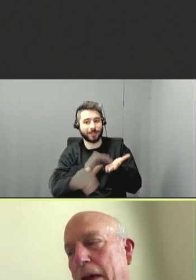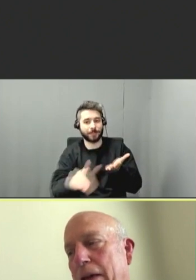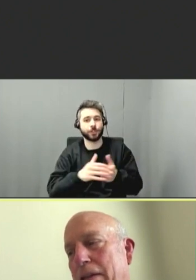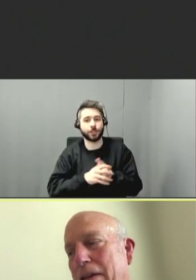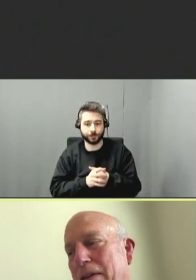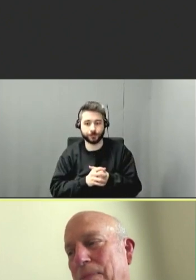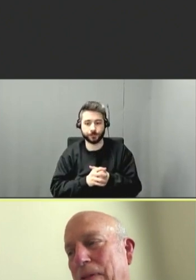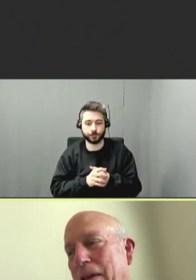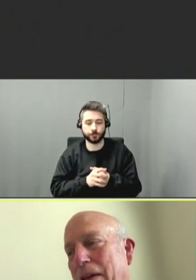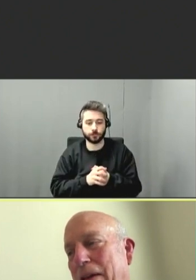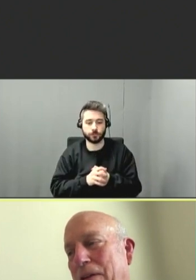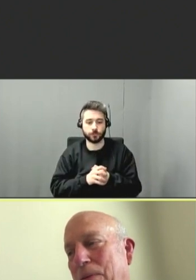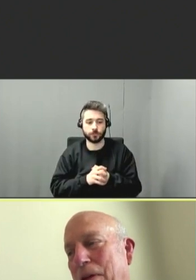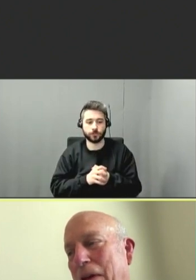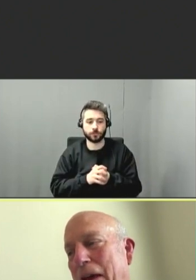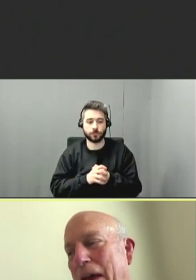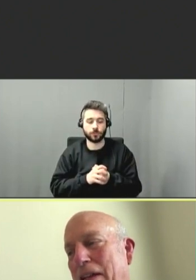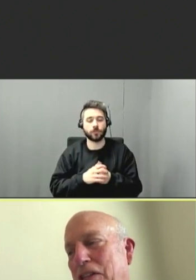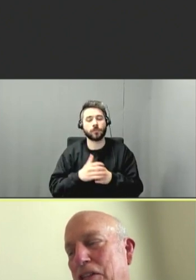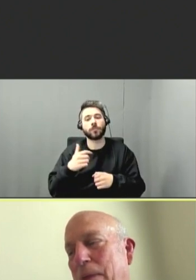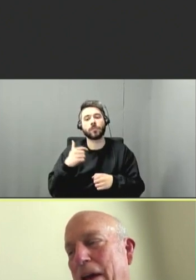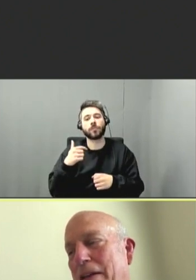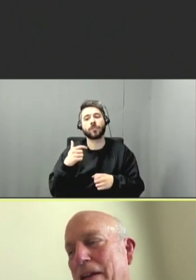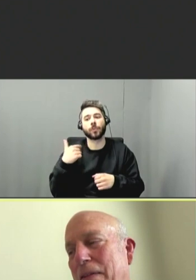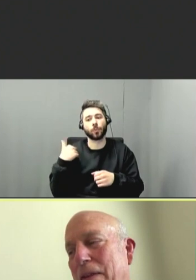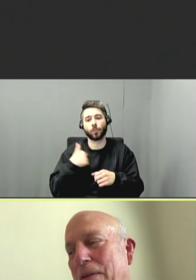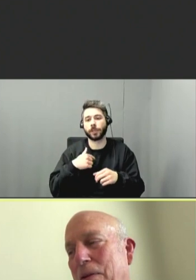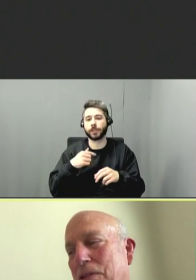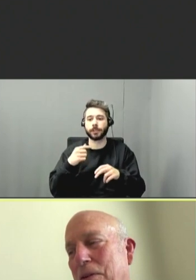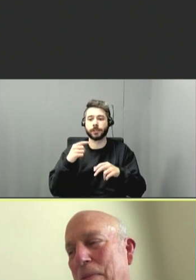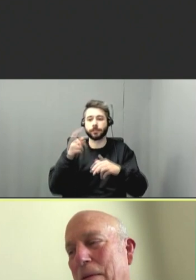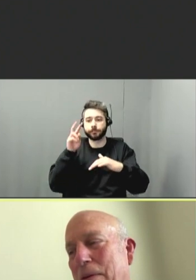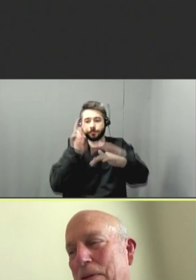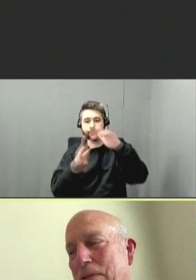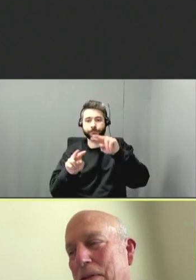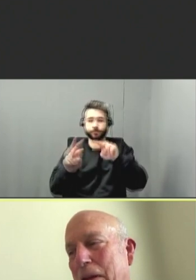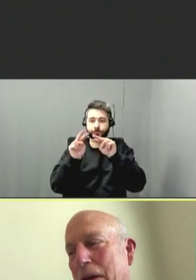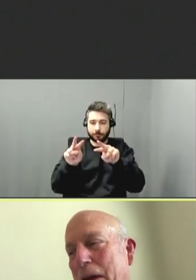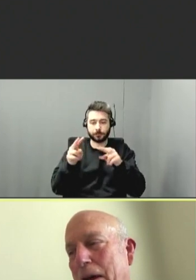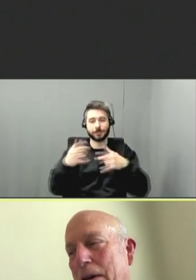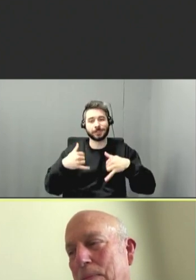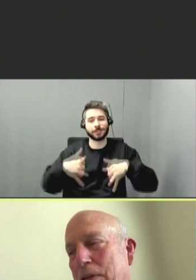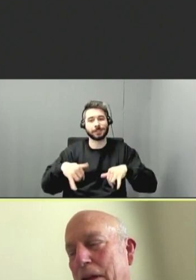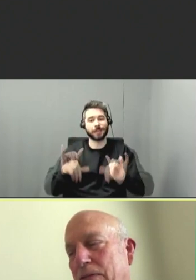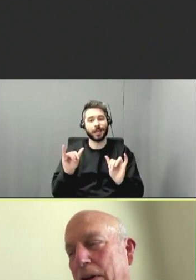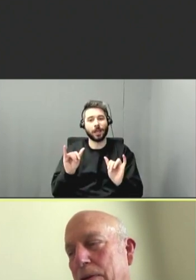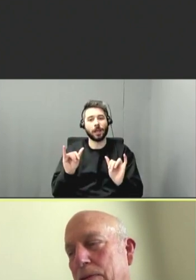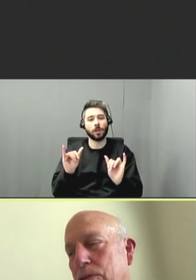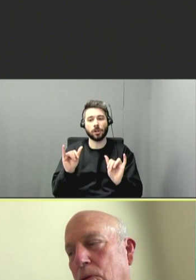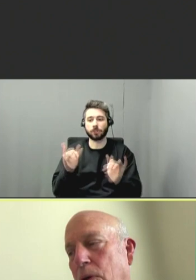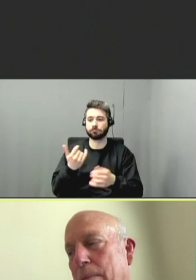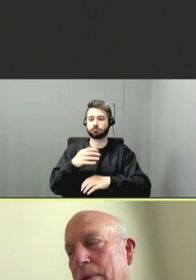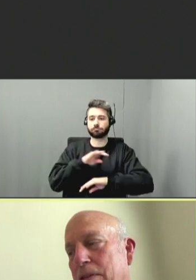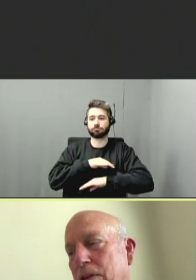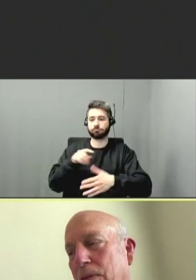So, it -- you know, we anticipate that we'll still be able to satisfy those requirements,